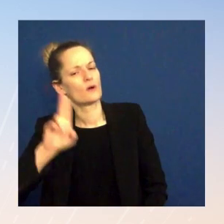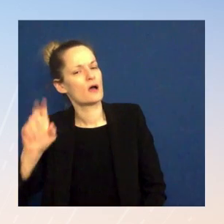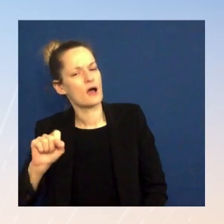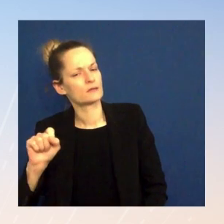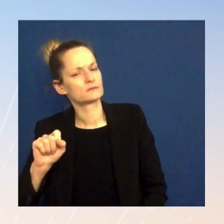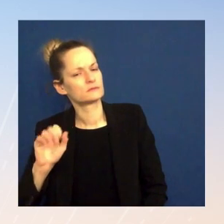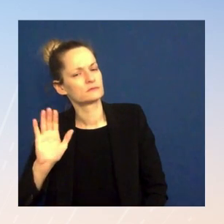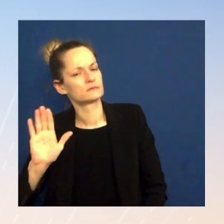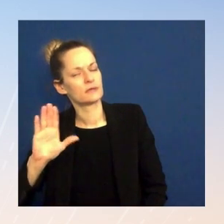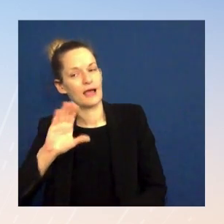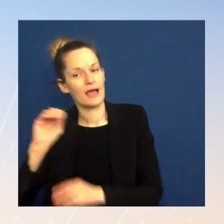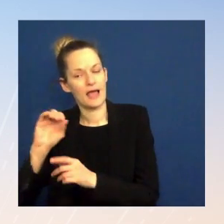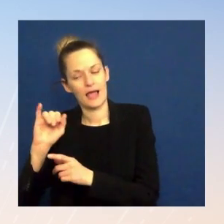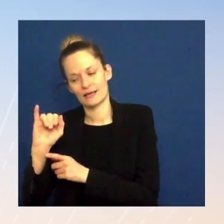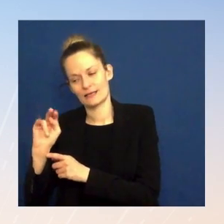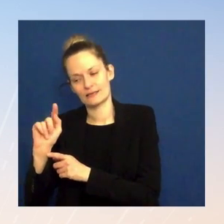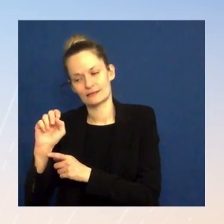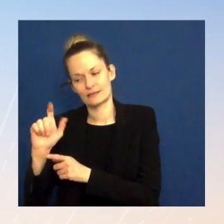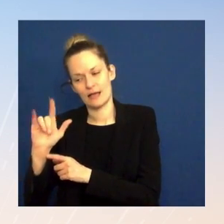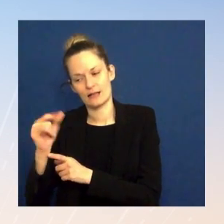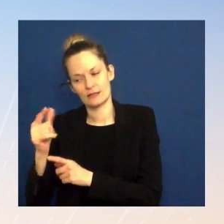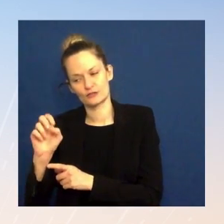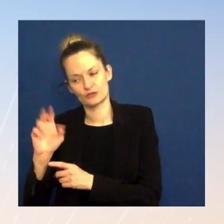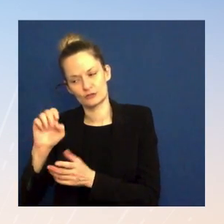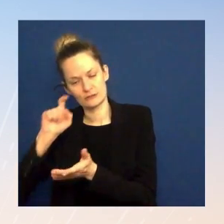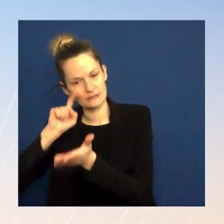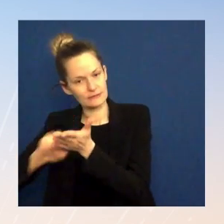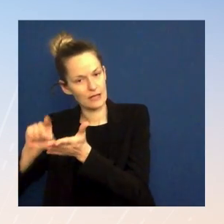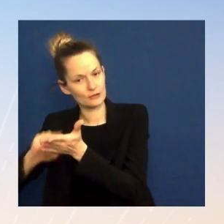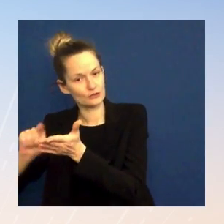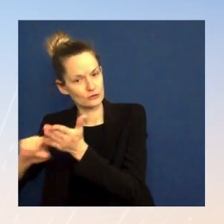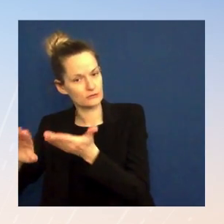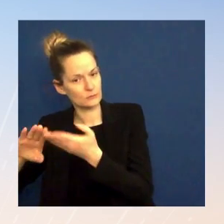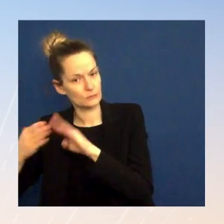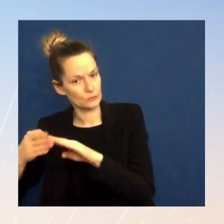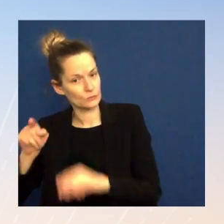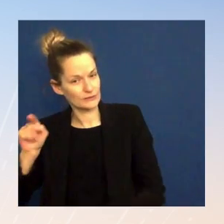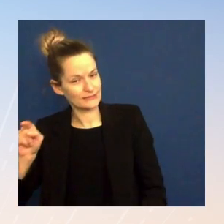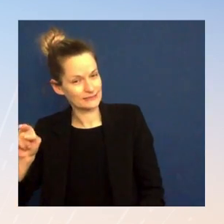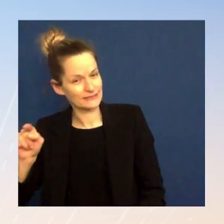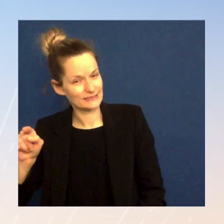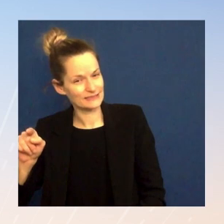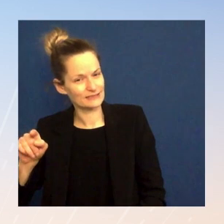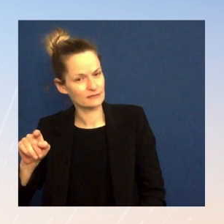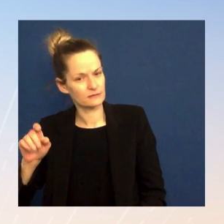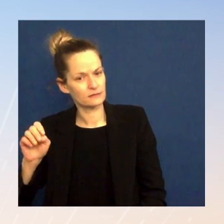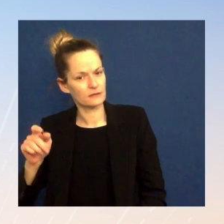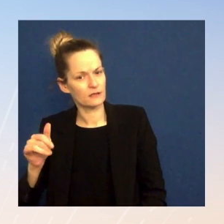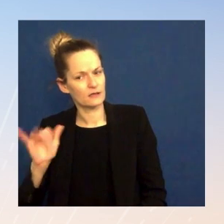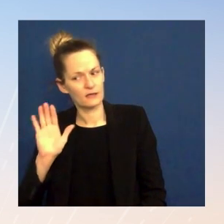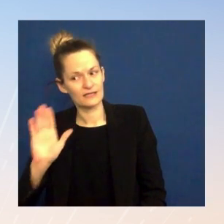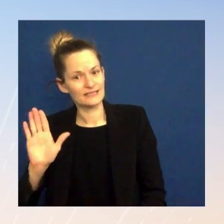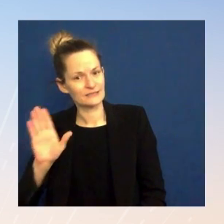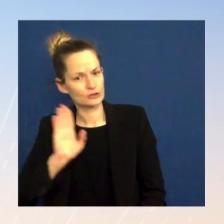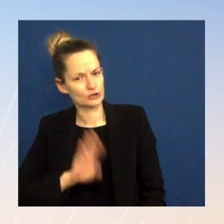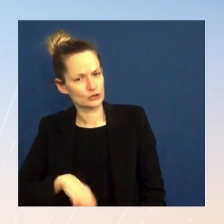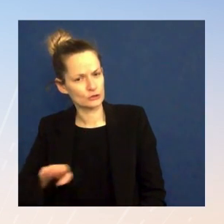And his children are being currently imprisoned in Saudi Arabia, so what is the U.S. doing to secure their release? Ms. Psaki: Well, I did see the story.